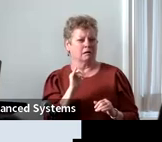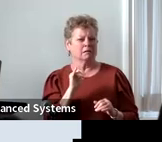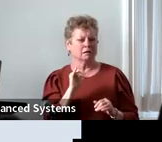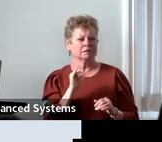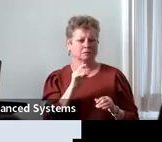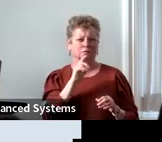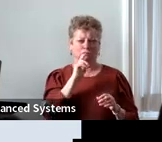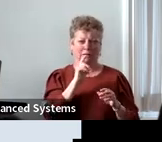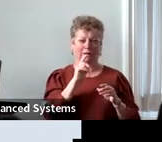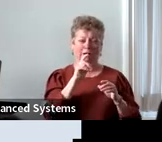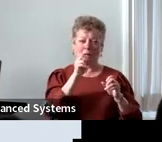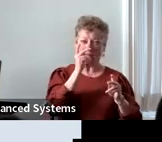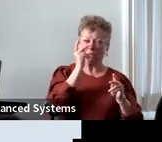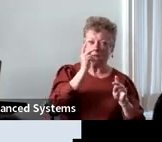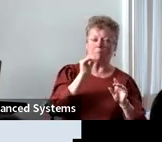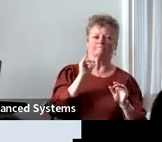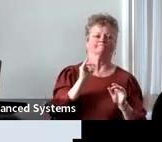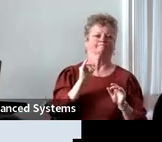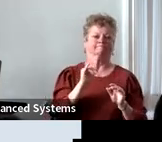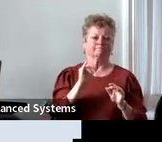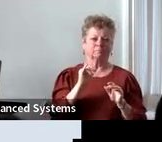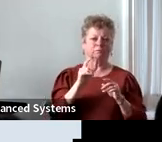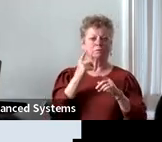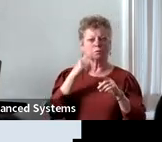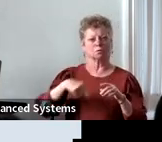with a peek into the window that I gave to the residents of CBRM